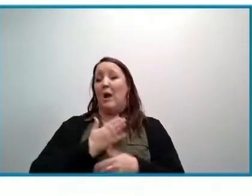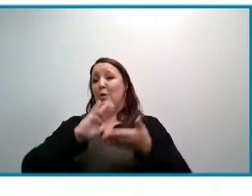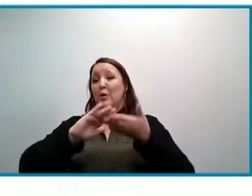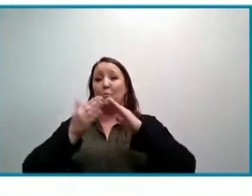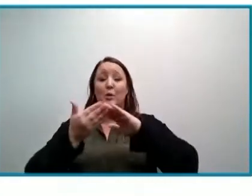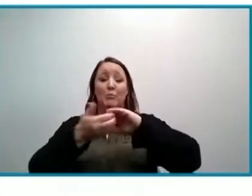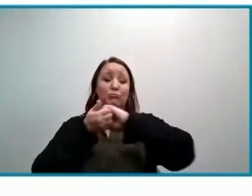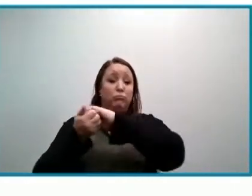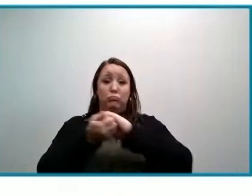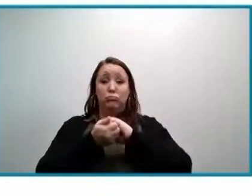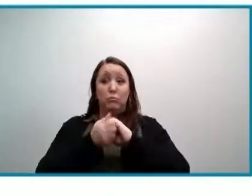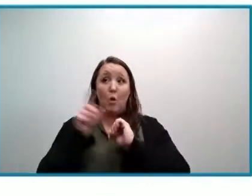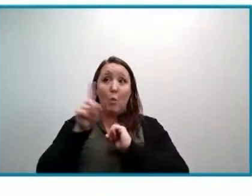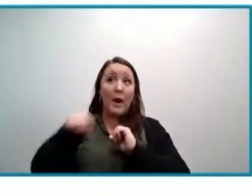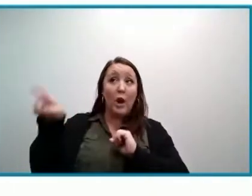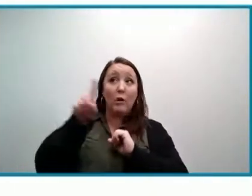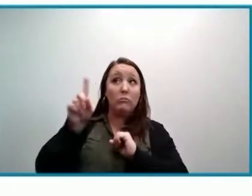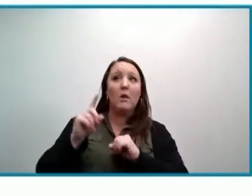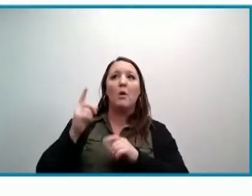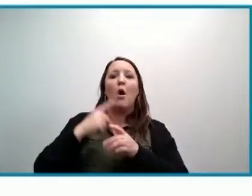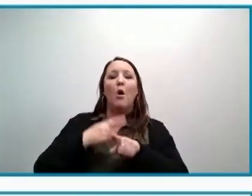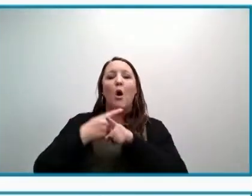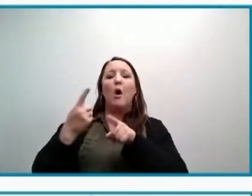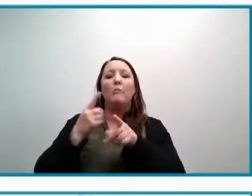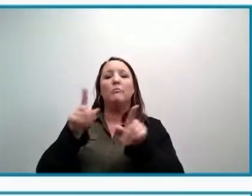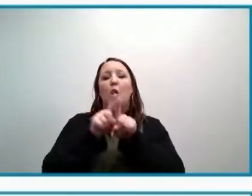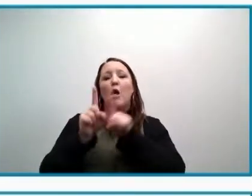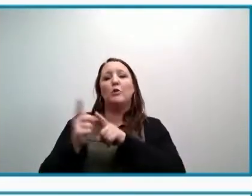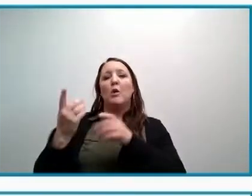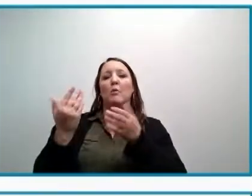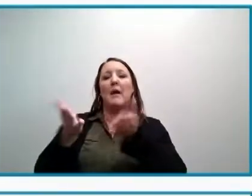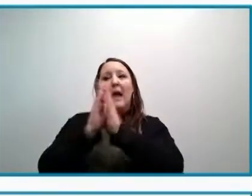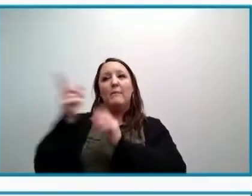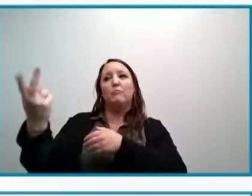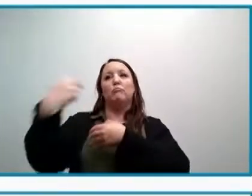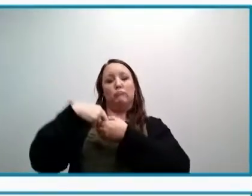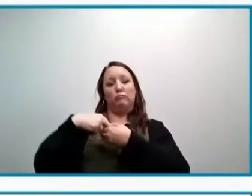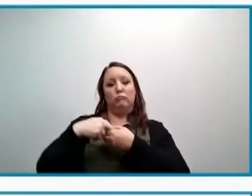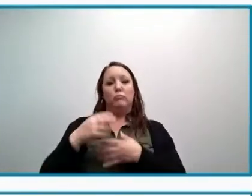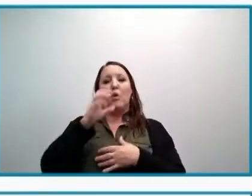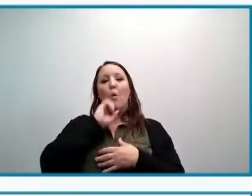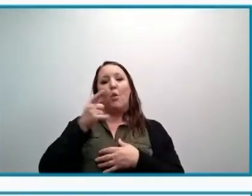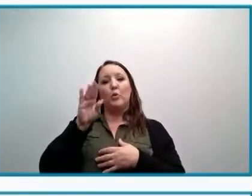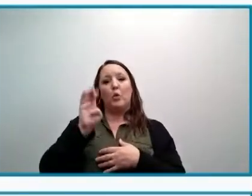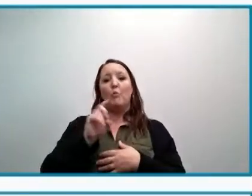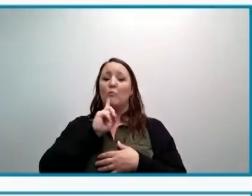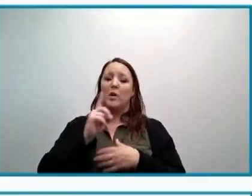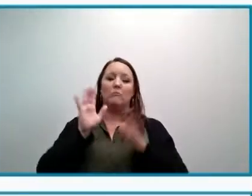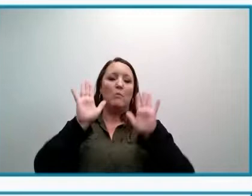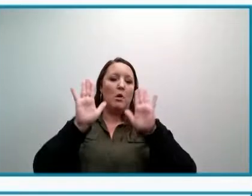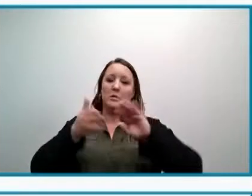but then we also bring them to The Globe. So yeah, it's a, it's a great partnership and, and it, uh,